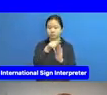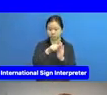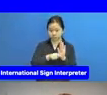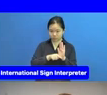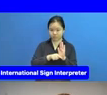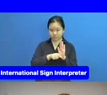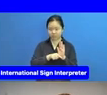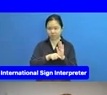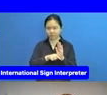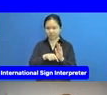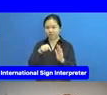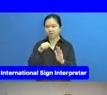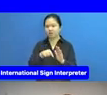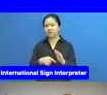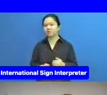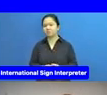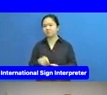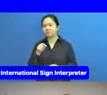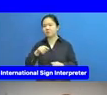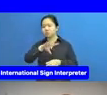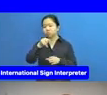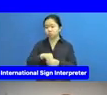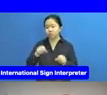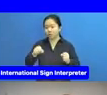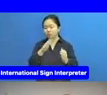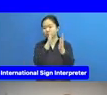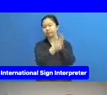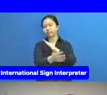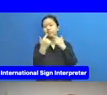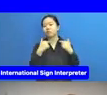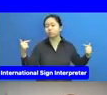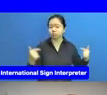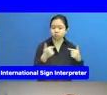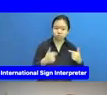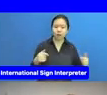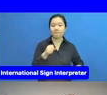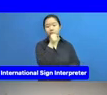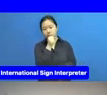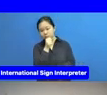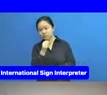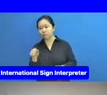On our website, applicants will have the opportunity to participate in our matchmaking, so potential applicants